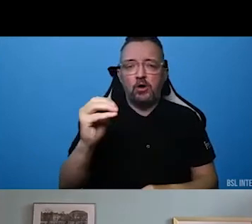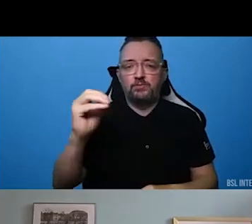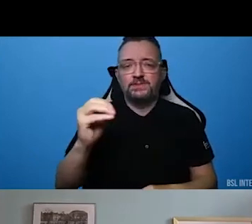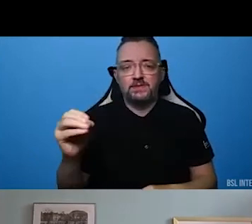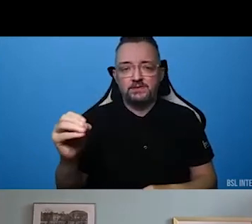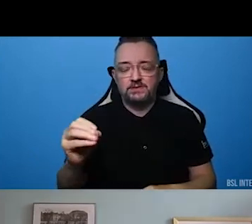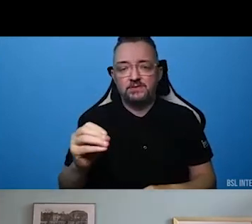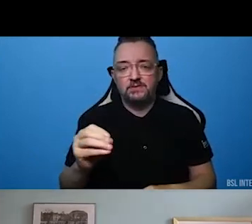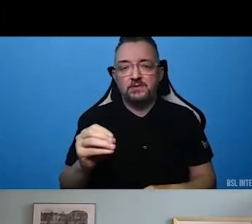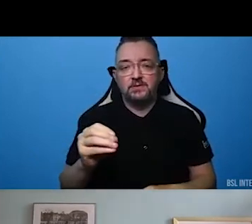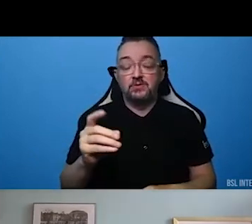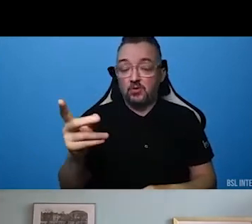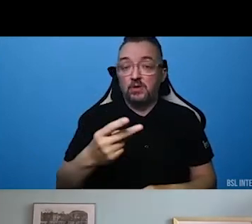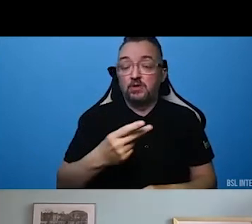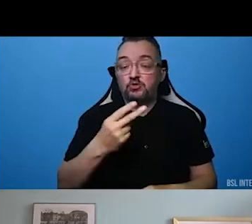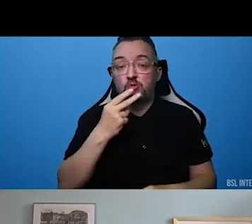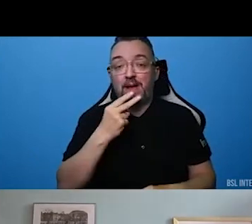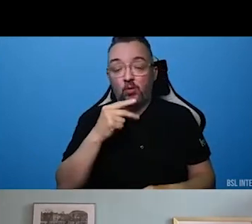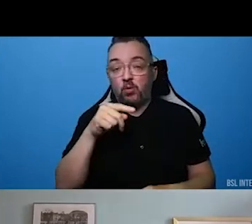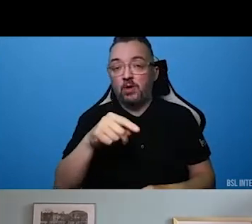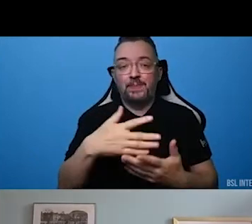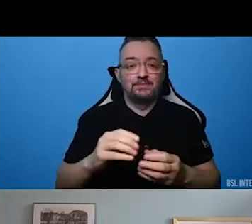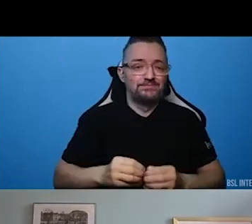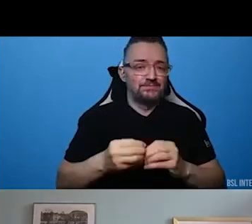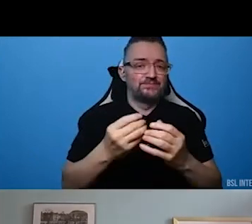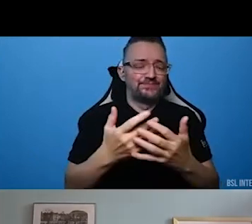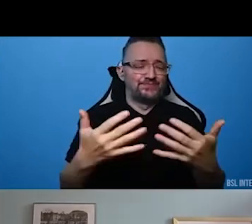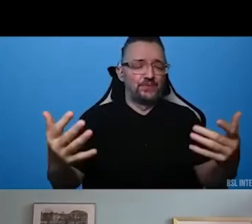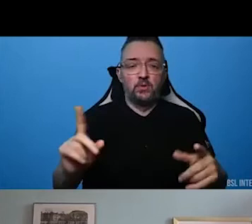So just like tobacco lords, this produced vast profits for sugar princess